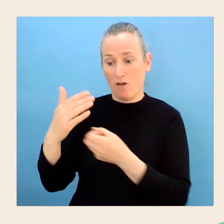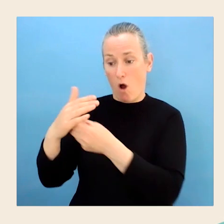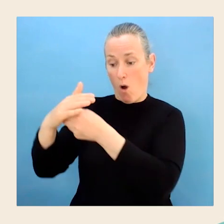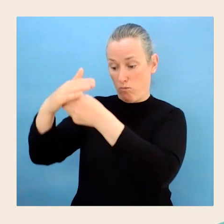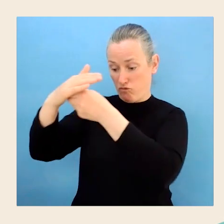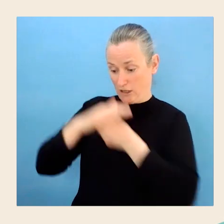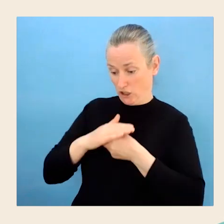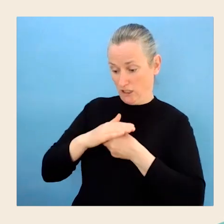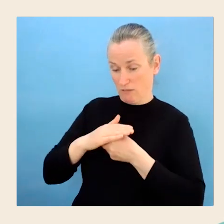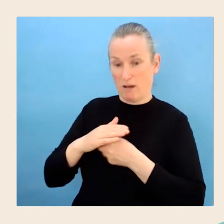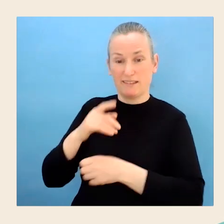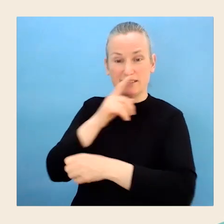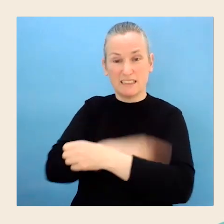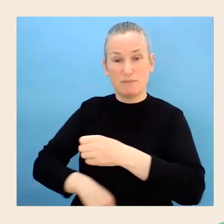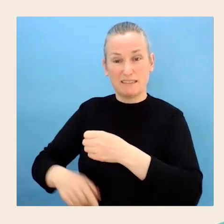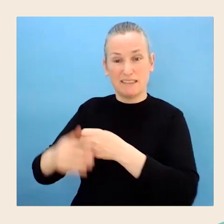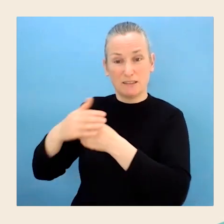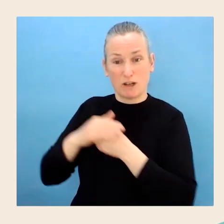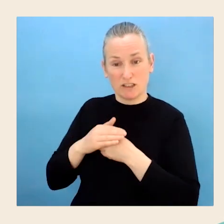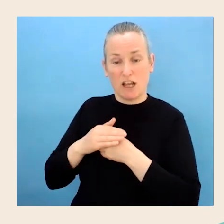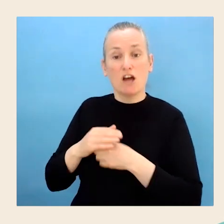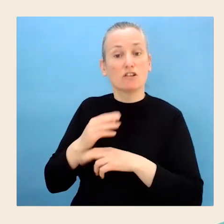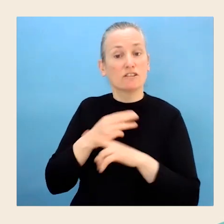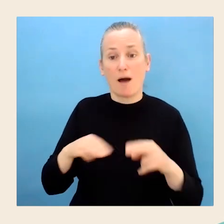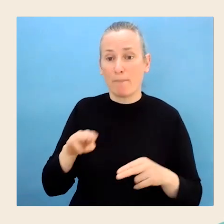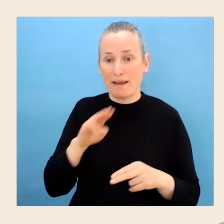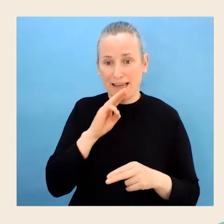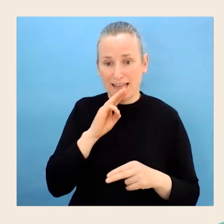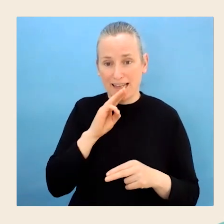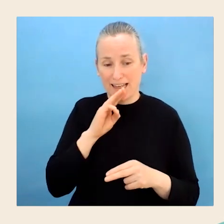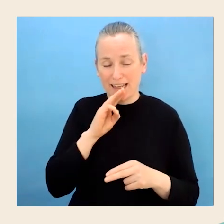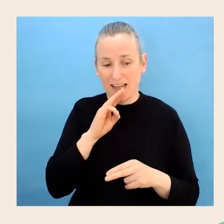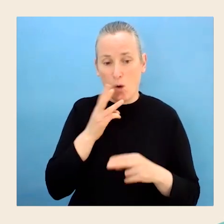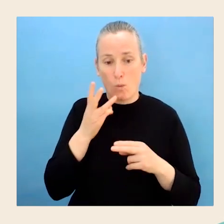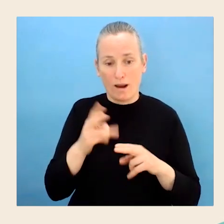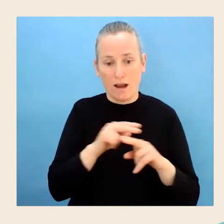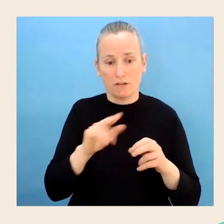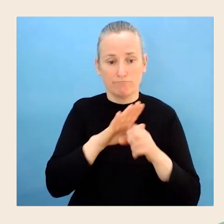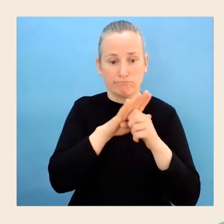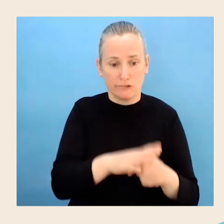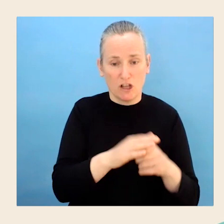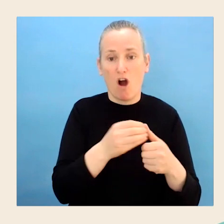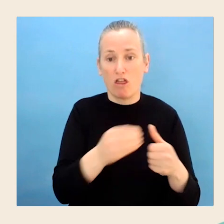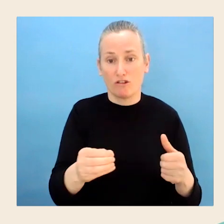does not make you immune to oppressing others and causing harm to others.